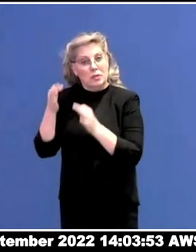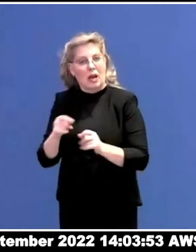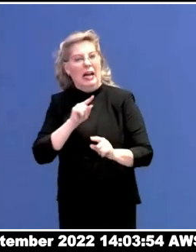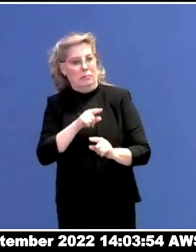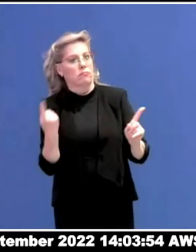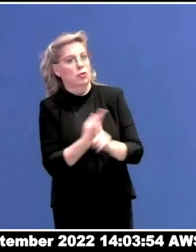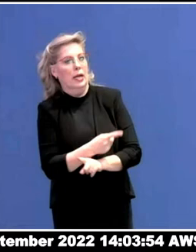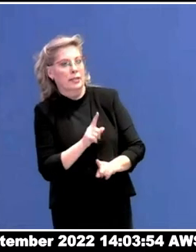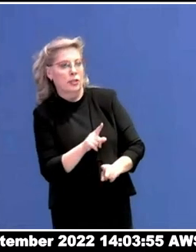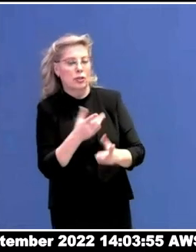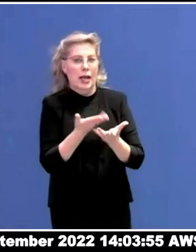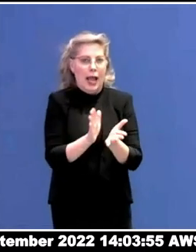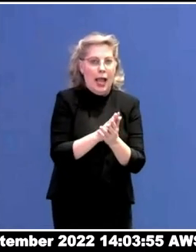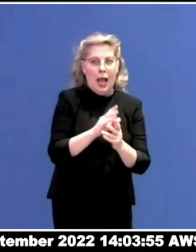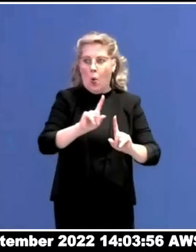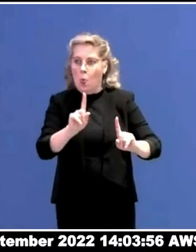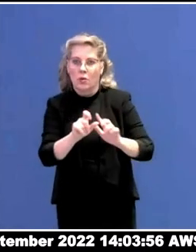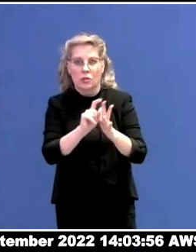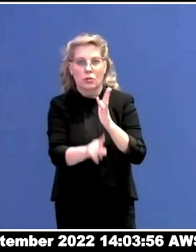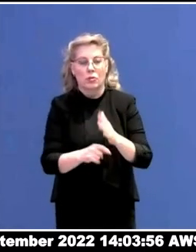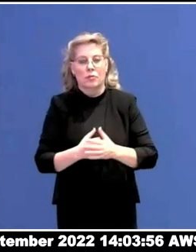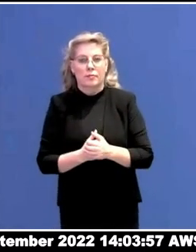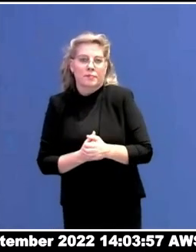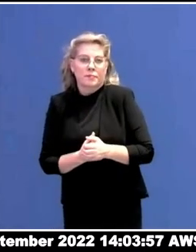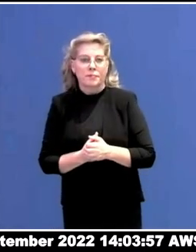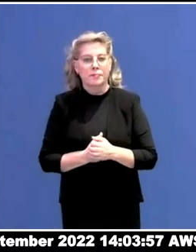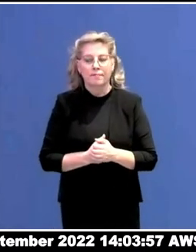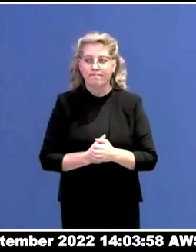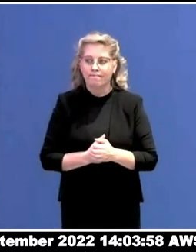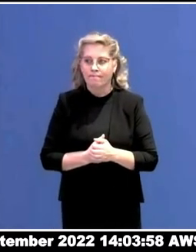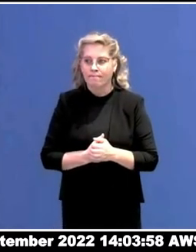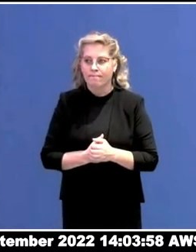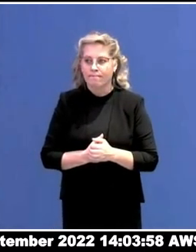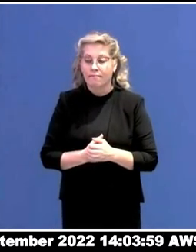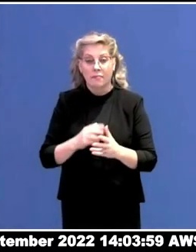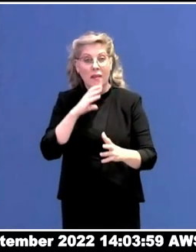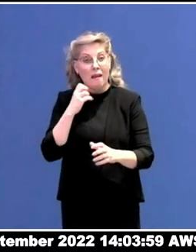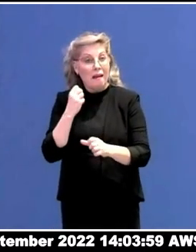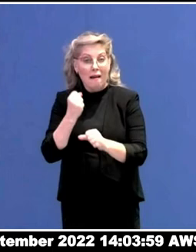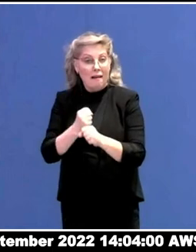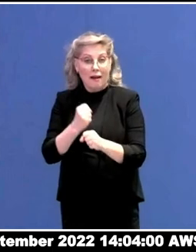I think the simple answer is that governments in power make the decisions to